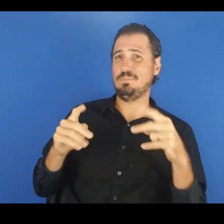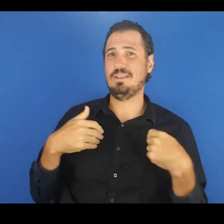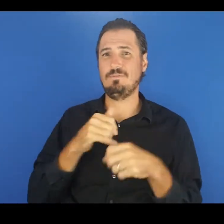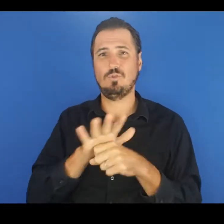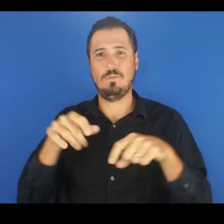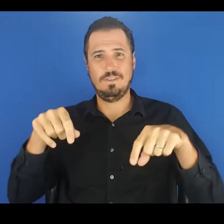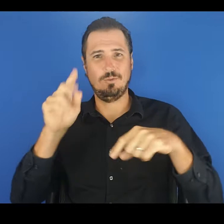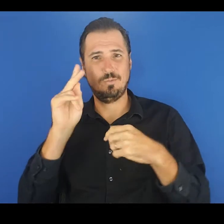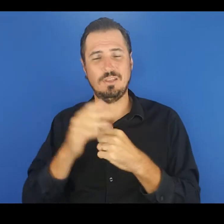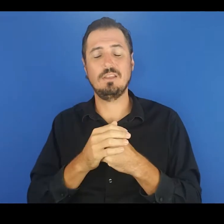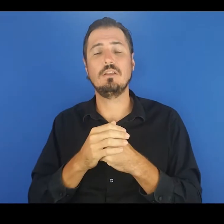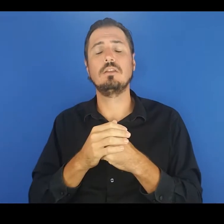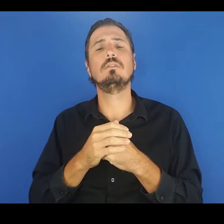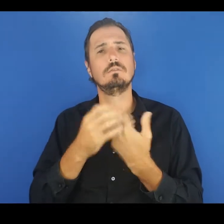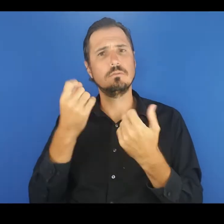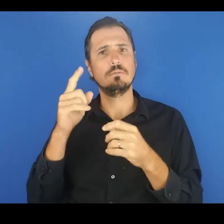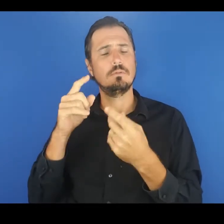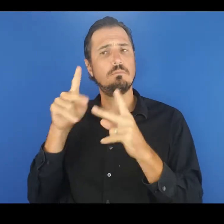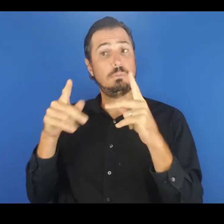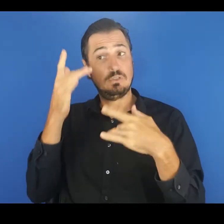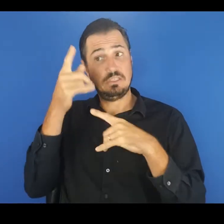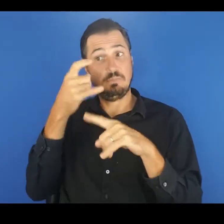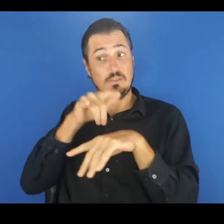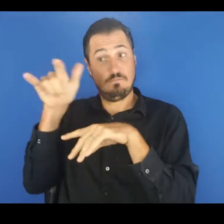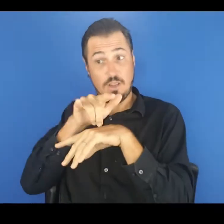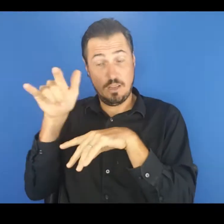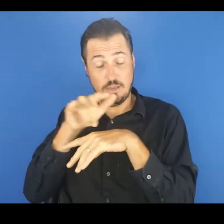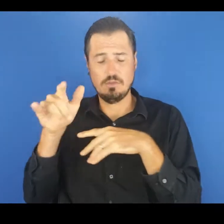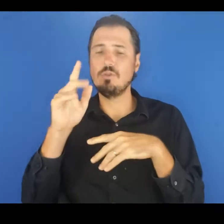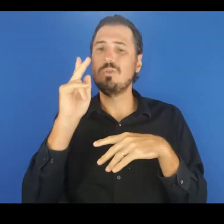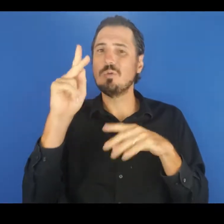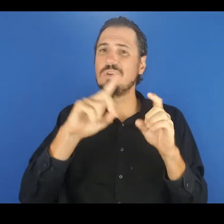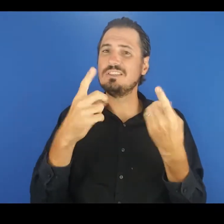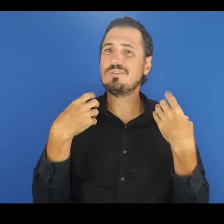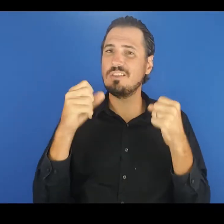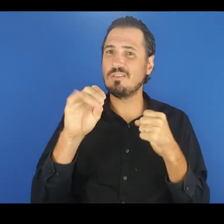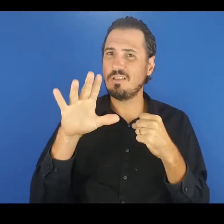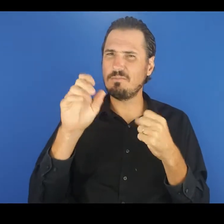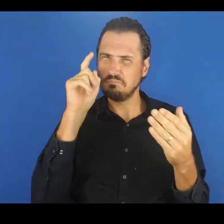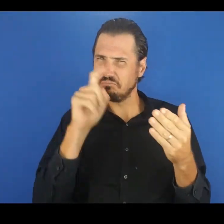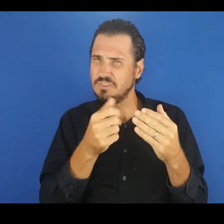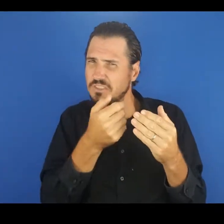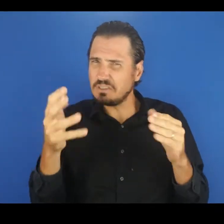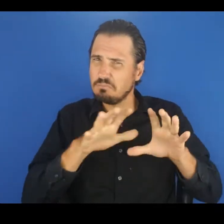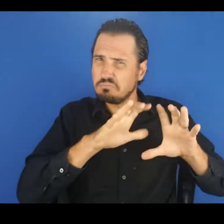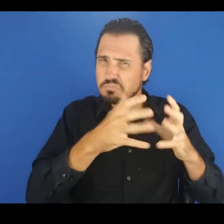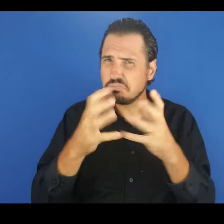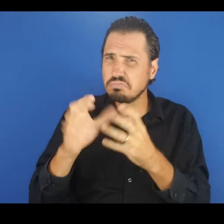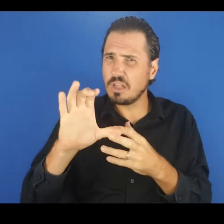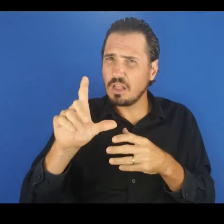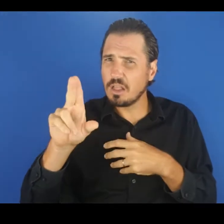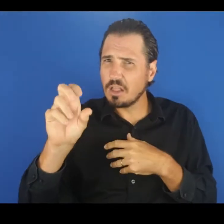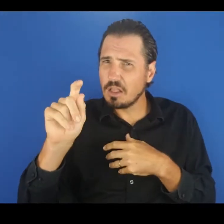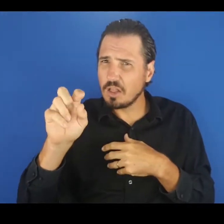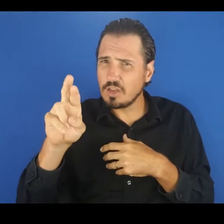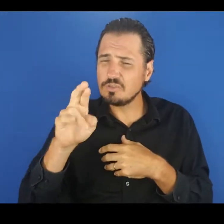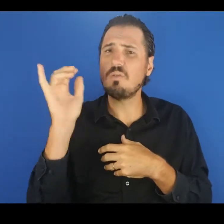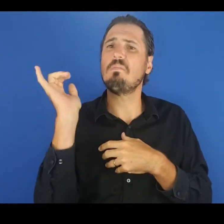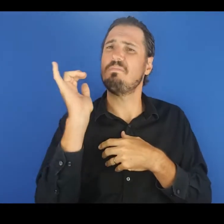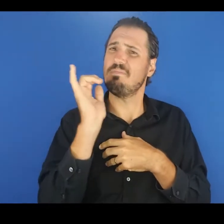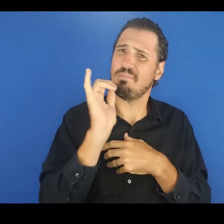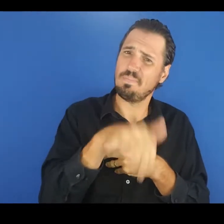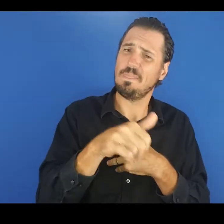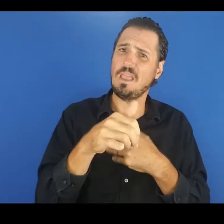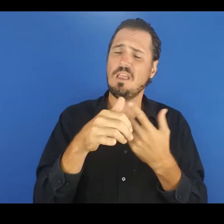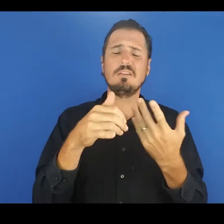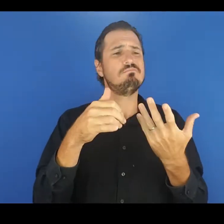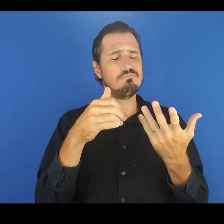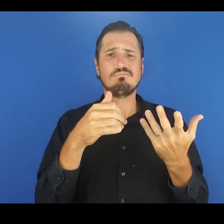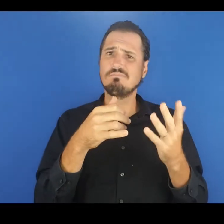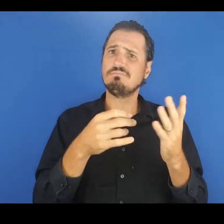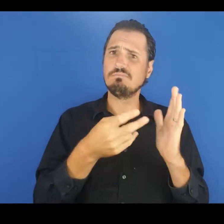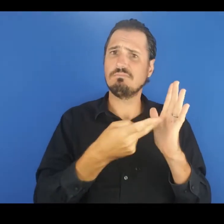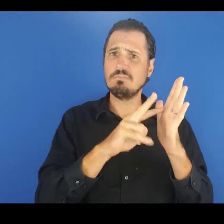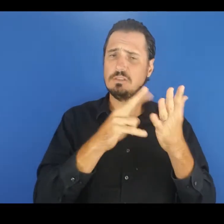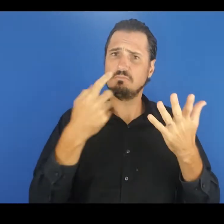In addition to the travel-related cases, the Kauai District Health Office has identified several clusters that are contributing to our spike in community-acquired cases.